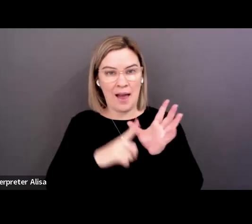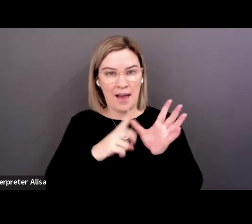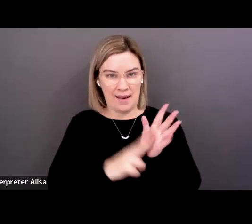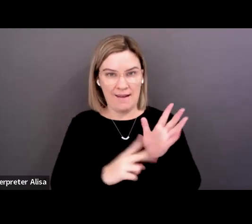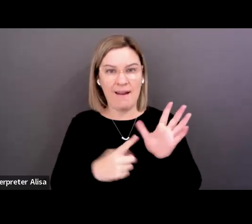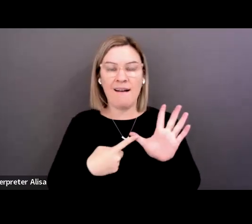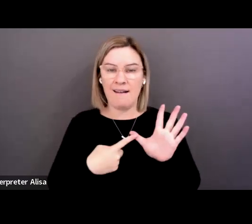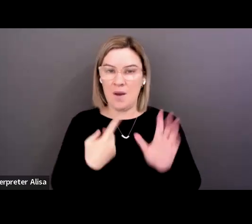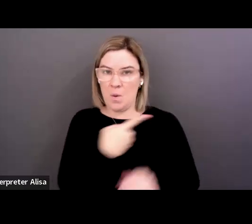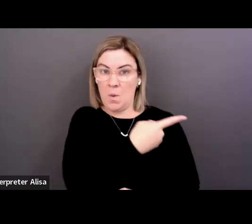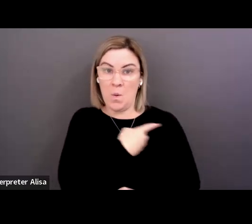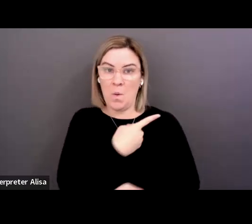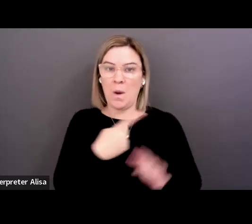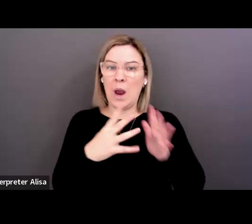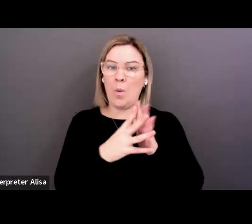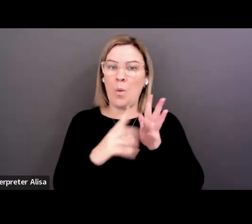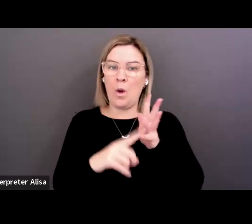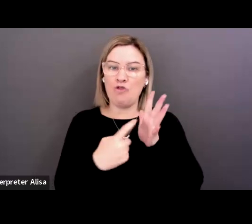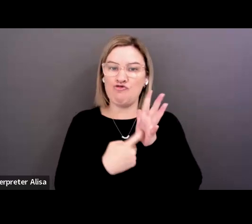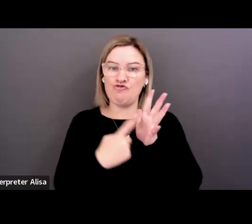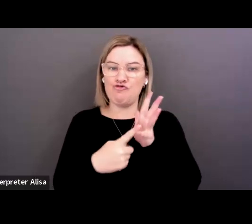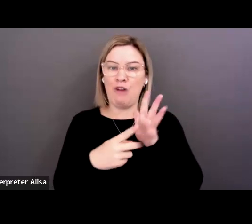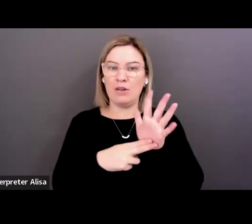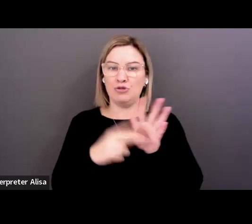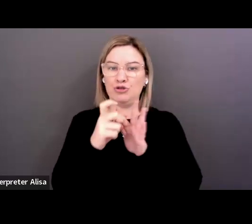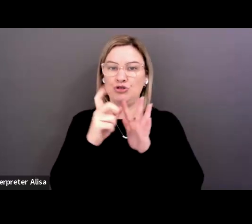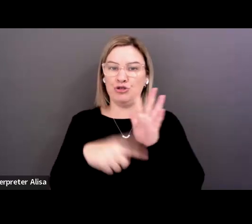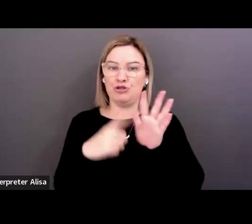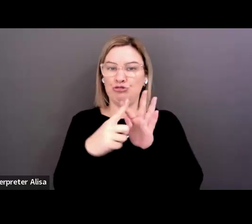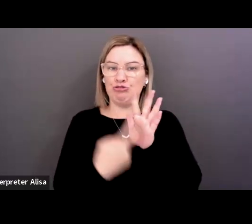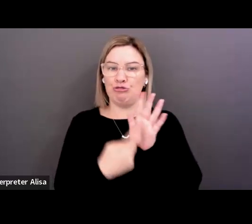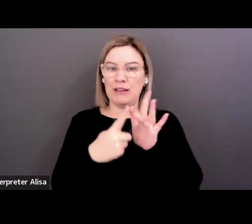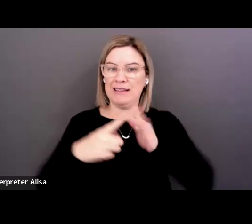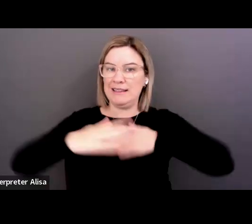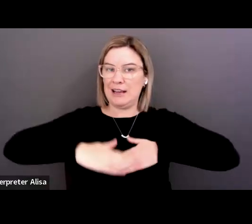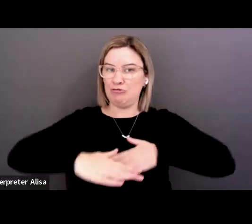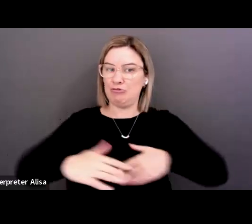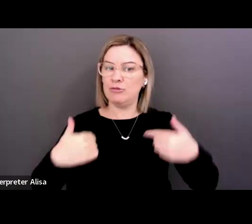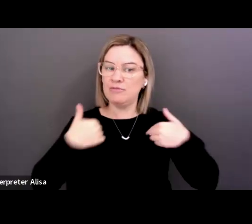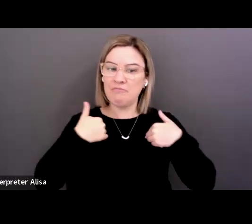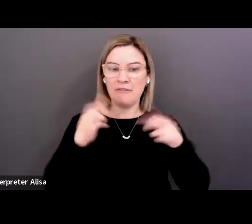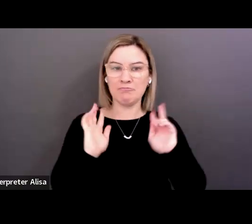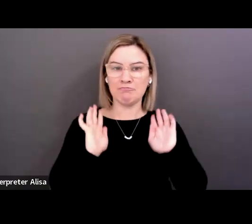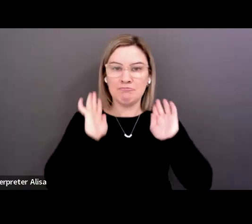to me.